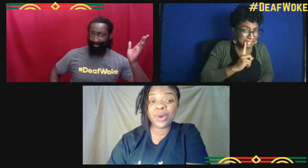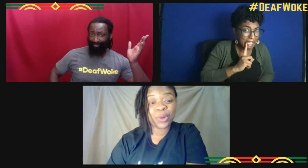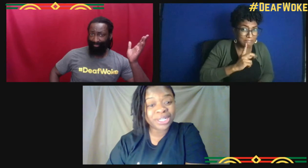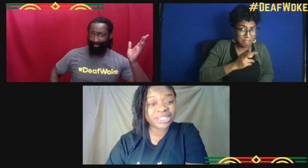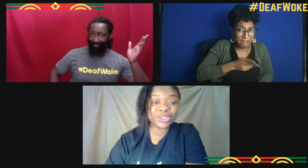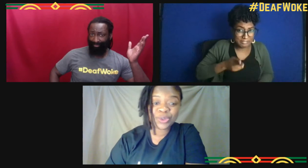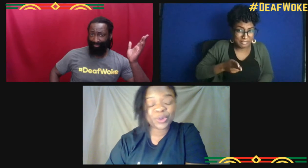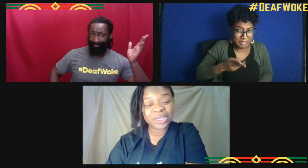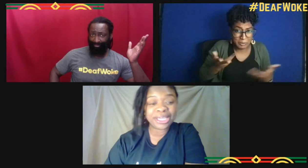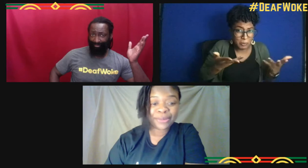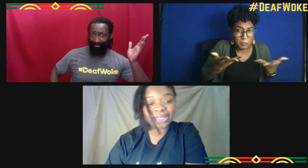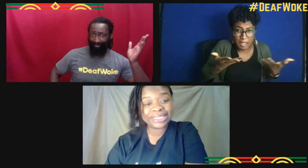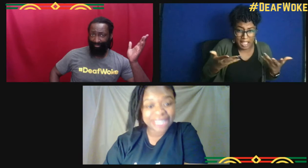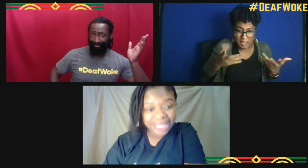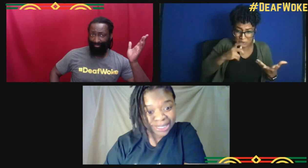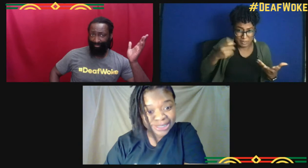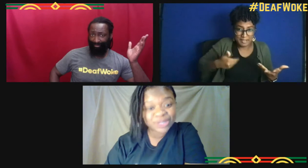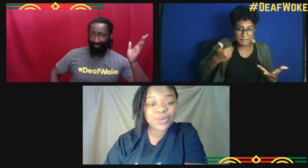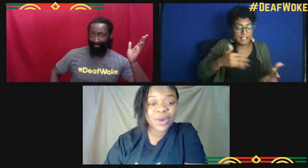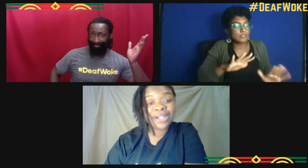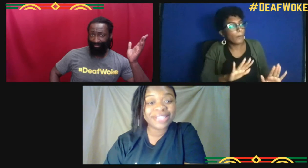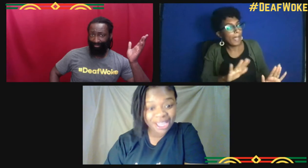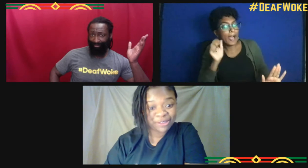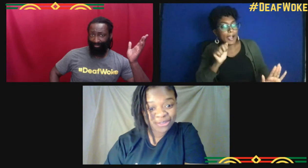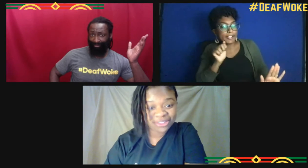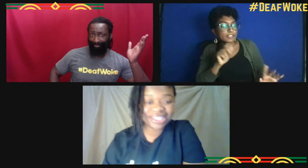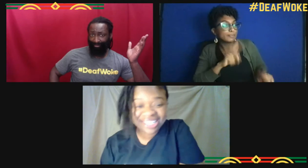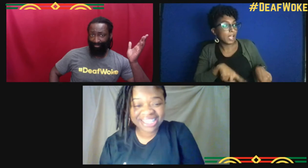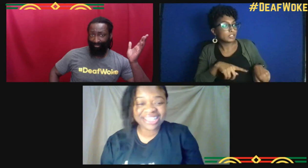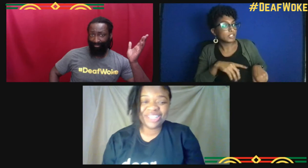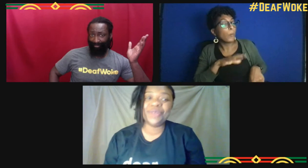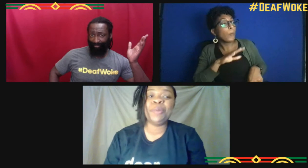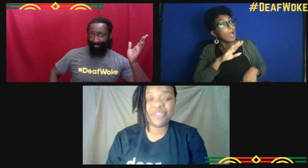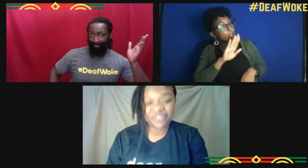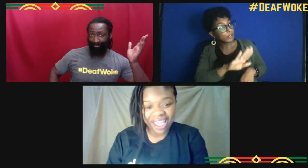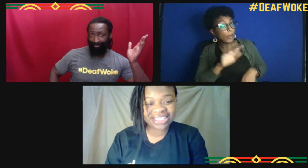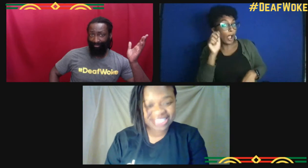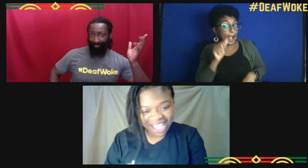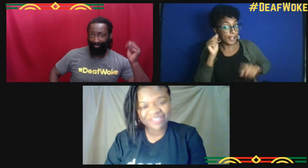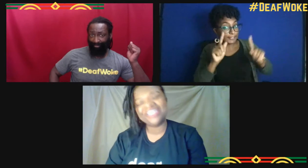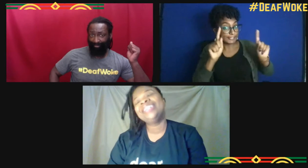And she's like, according to your hearing test you are deaf. You're a profoundly deaf.